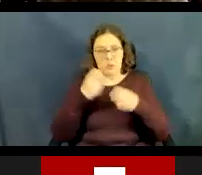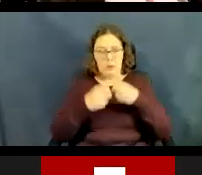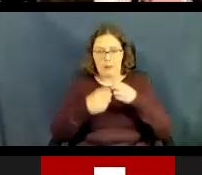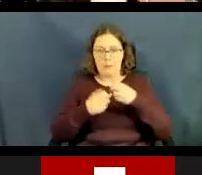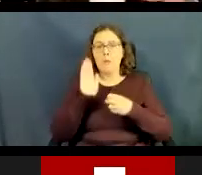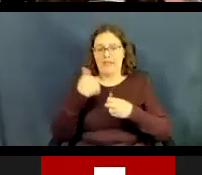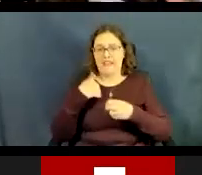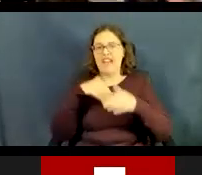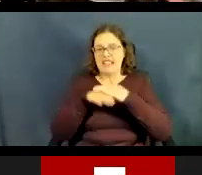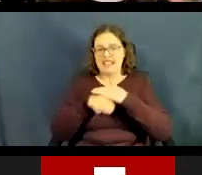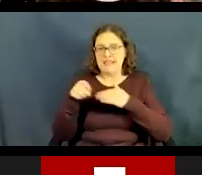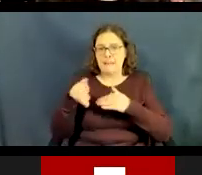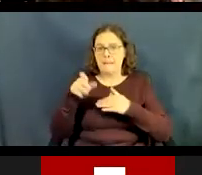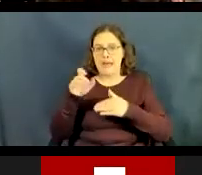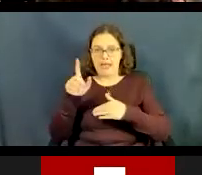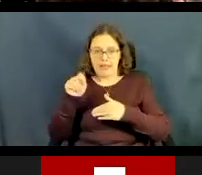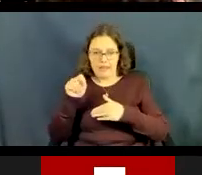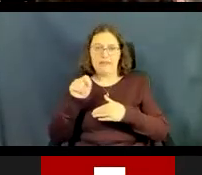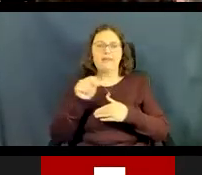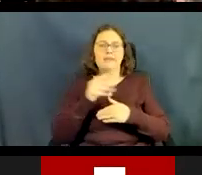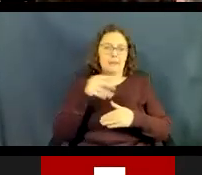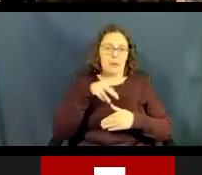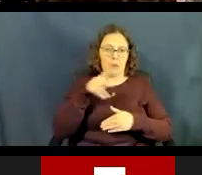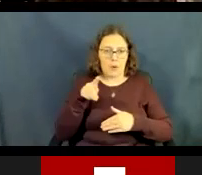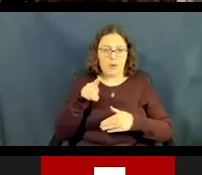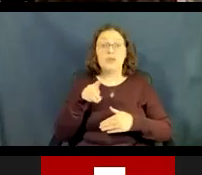Just a reminder, artifacts really equals products.